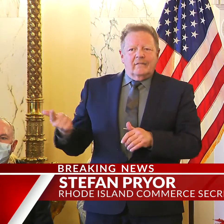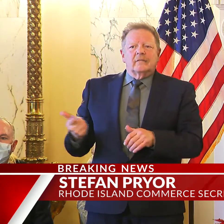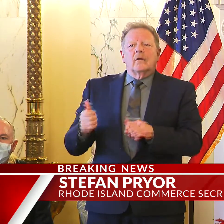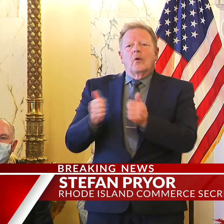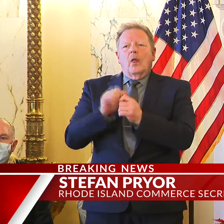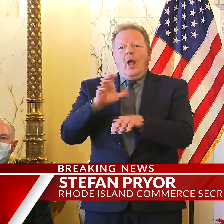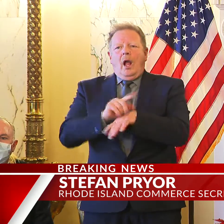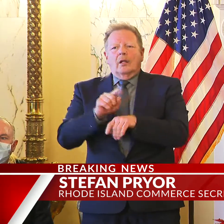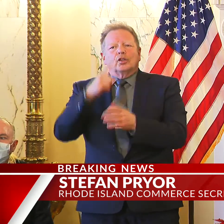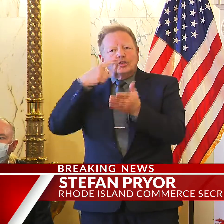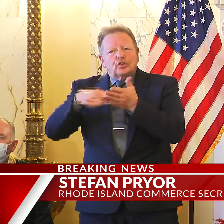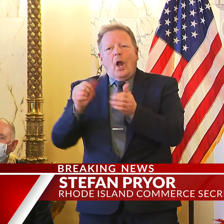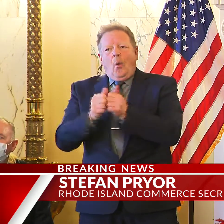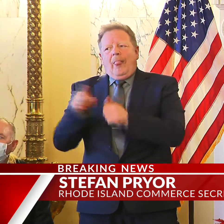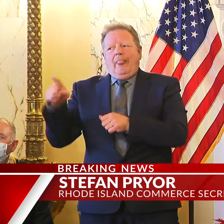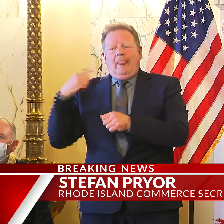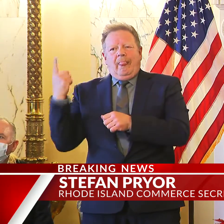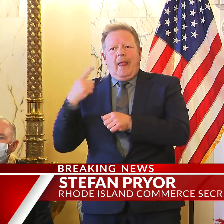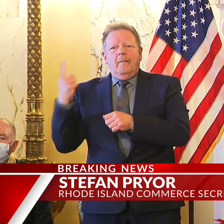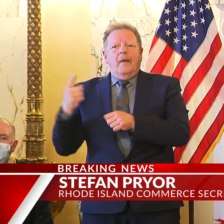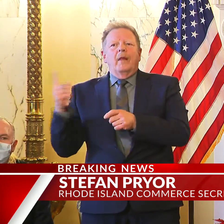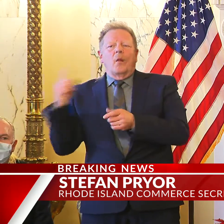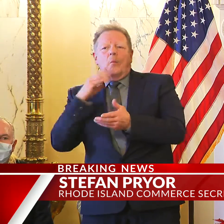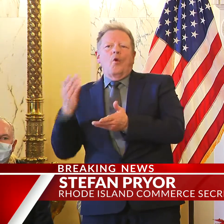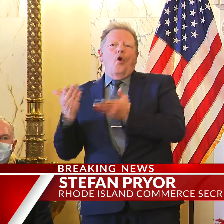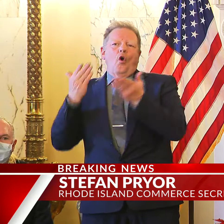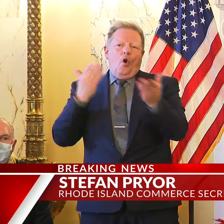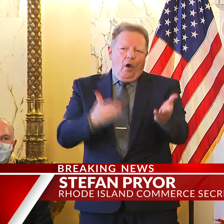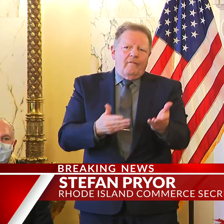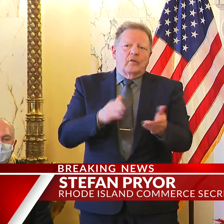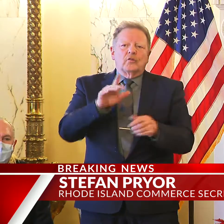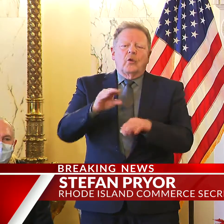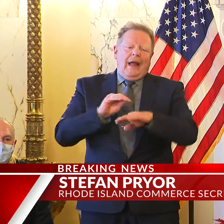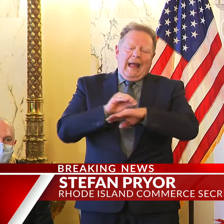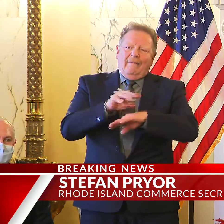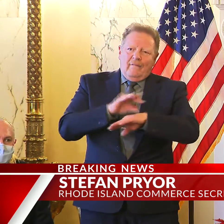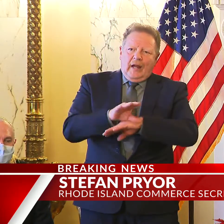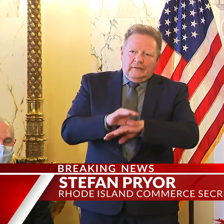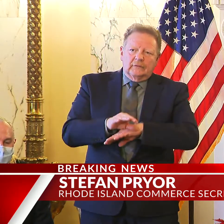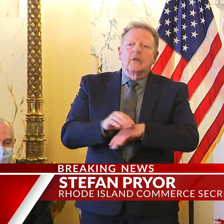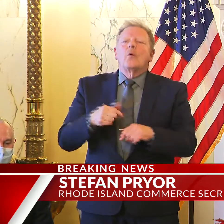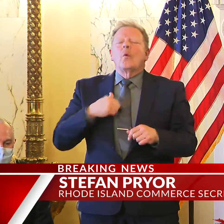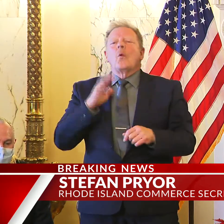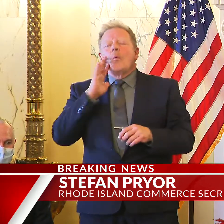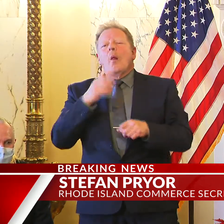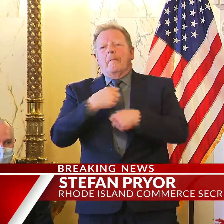AND WITH A QUESTION THE DEPARTMENT BUSINESS REGULATION WITH THE CONSULTATION AND CONCURRENCE OF THE DEPARTMENT